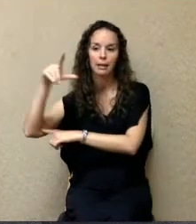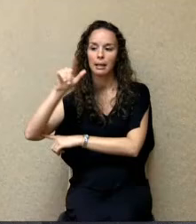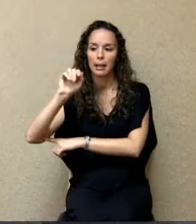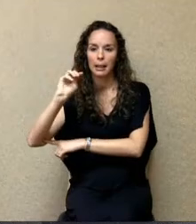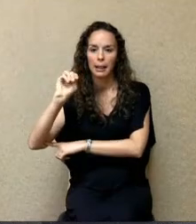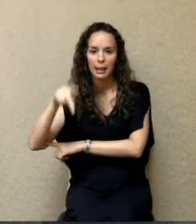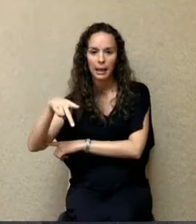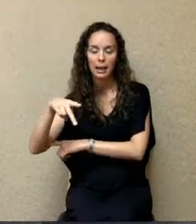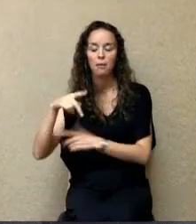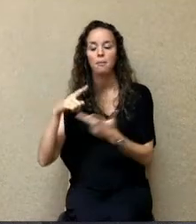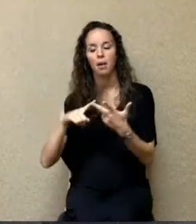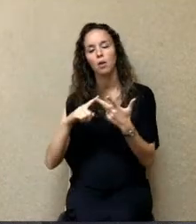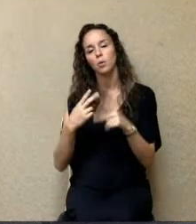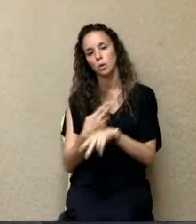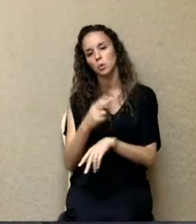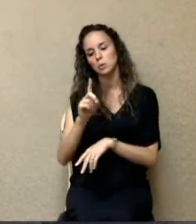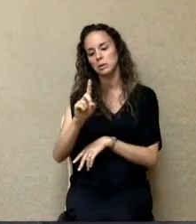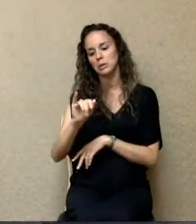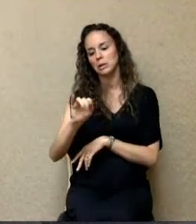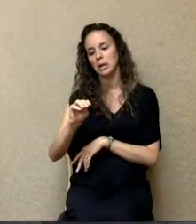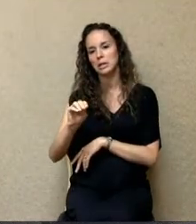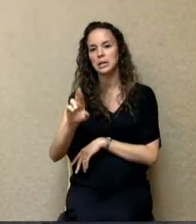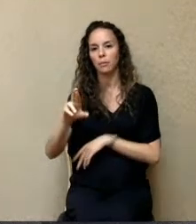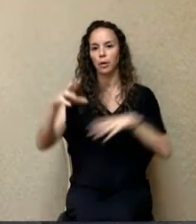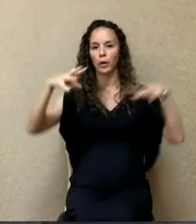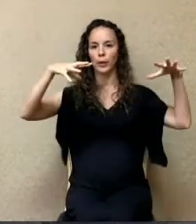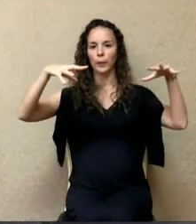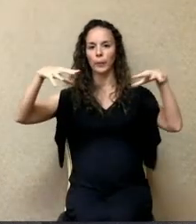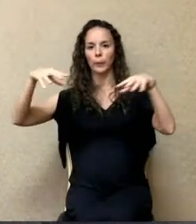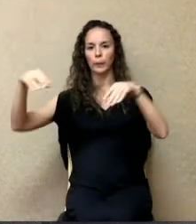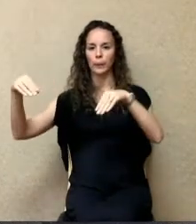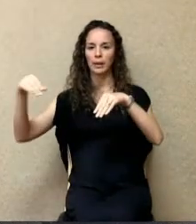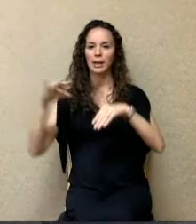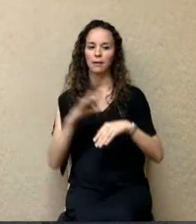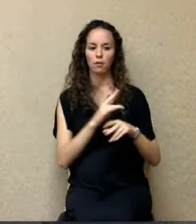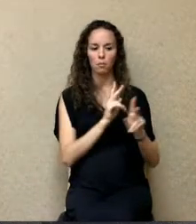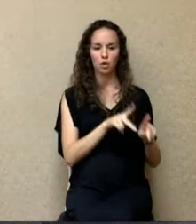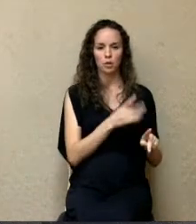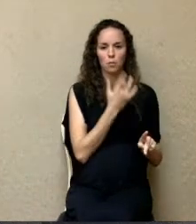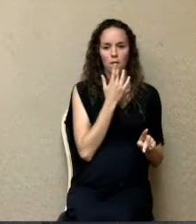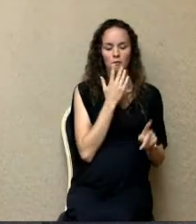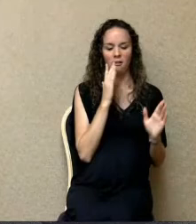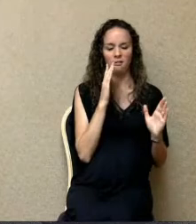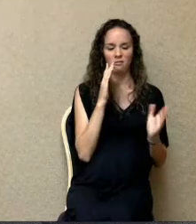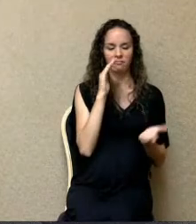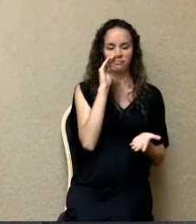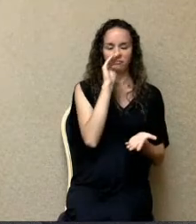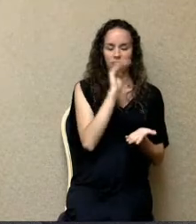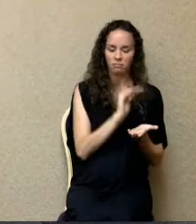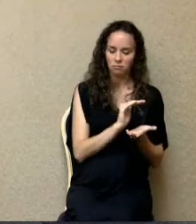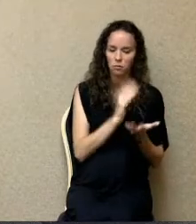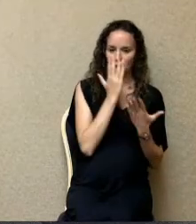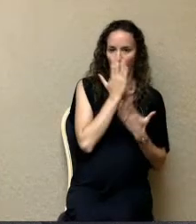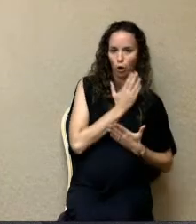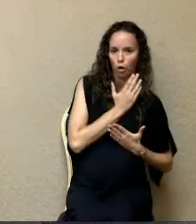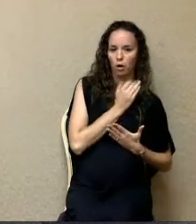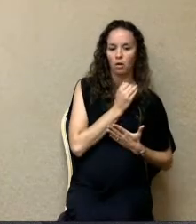And then we did dimmers for those who might need less light in a certain room or their own room,